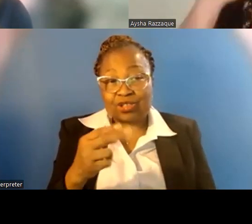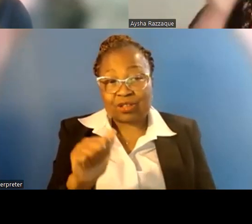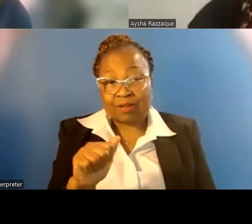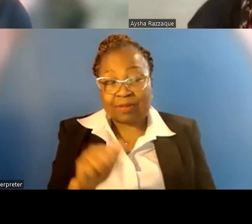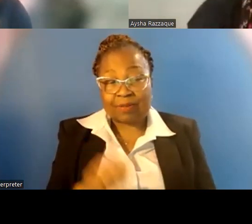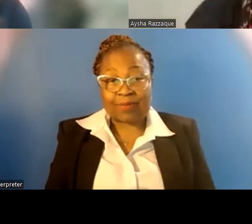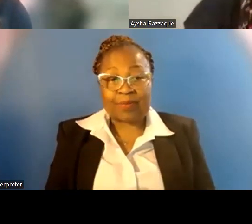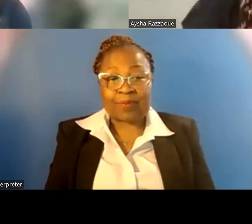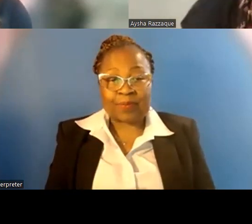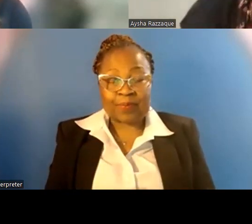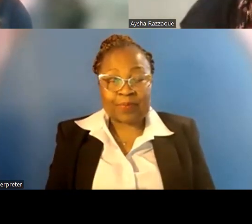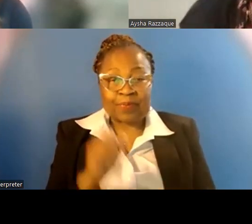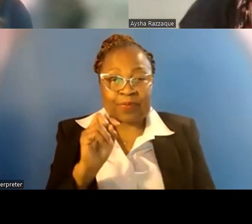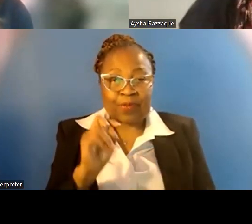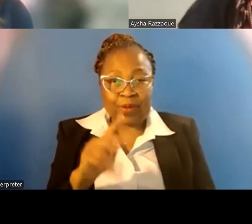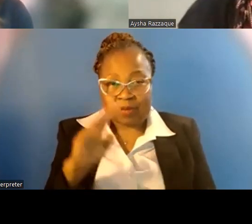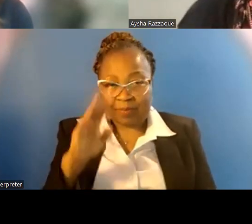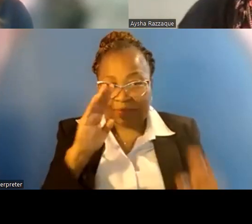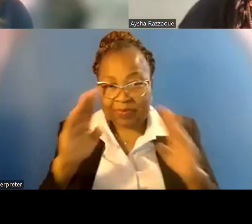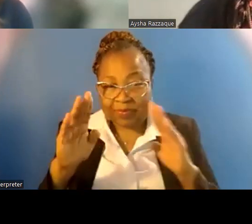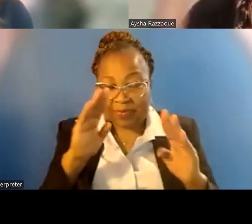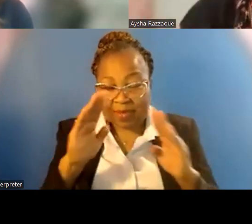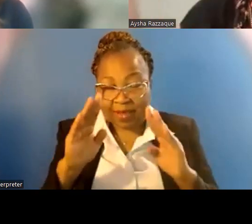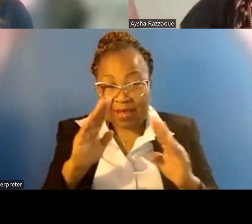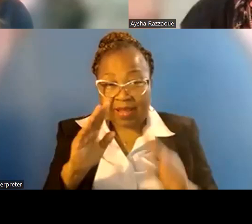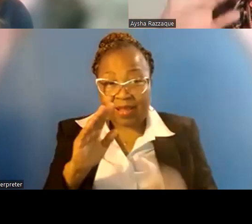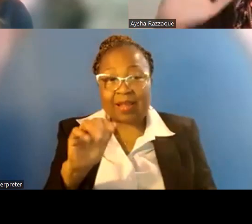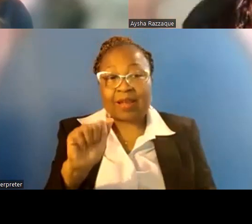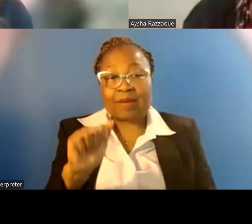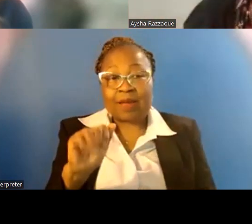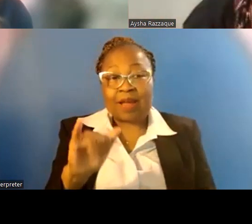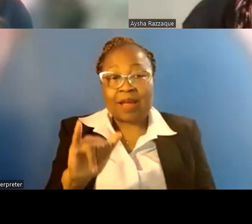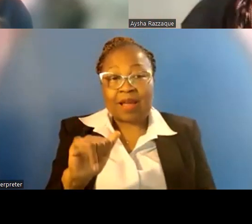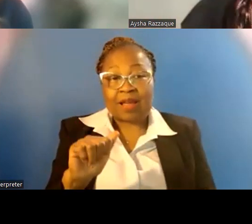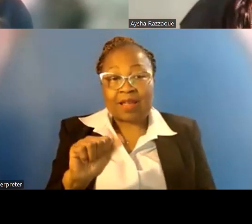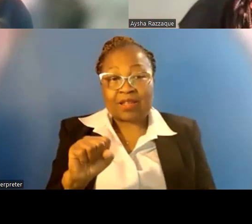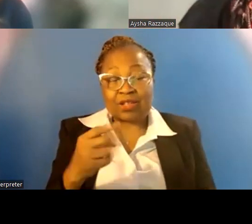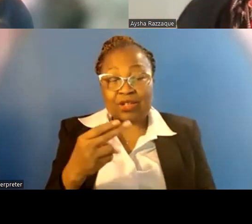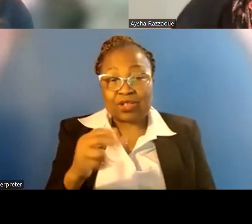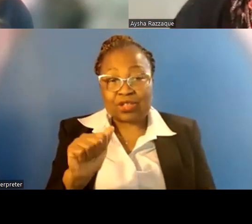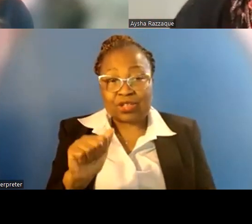All right. Hi everyone, I'm Aysha and also Eid Mubarak to those who observe it,